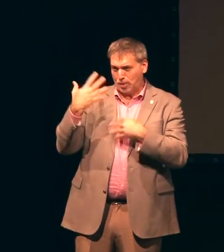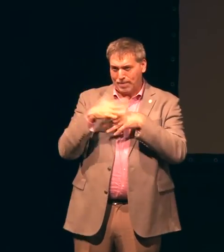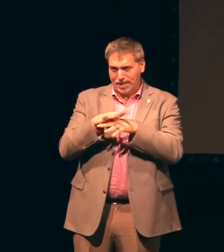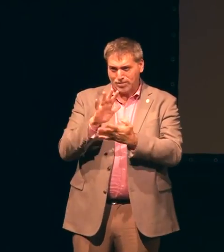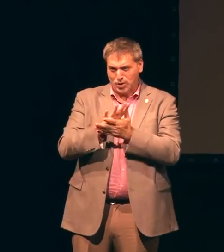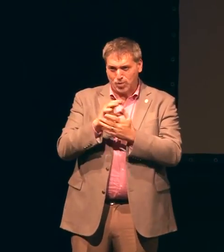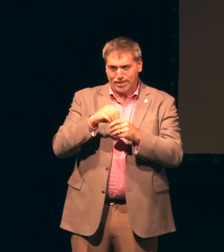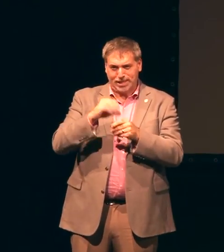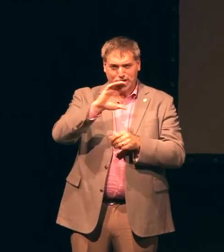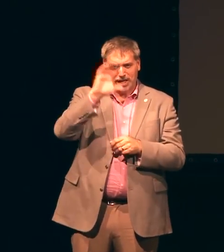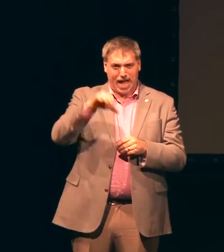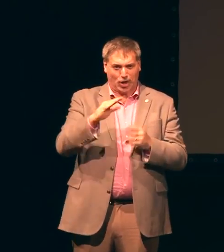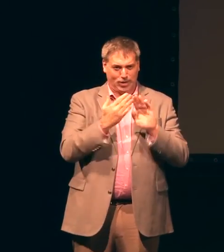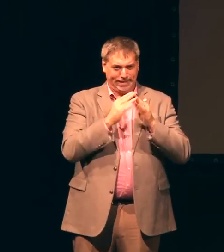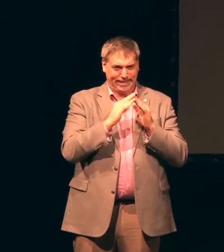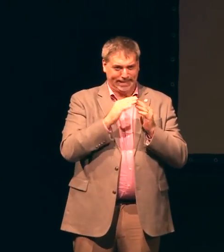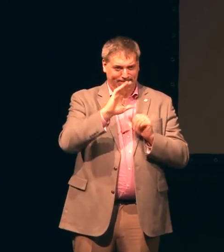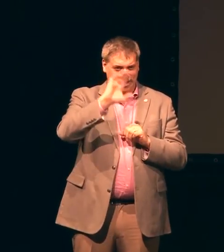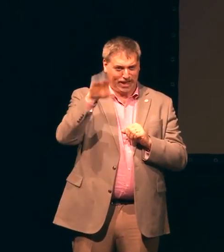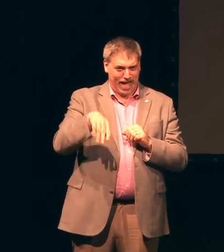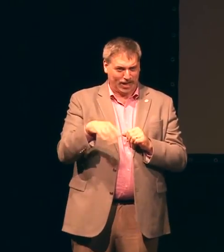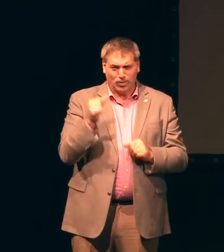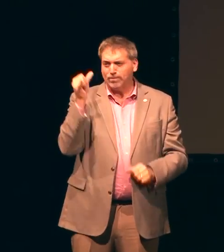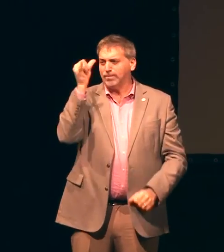went to two mainstream schools that were in the